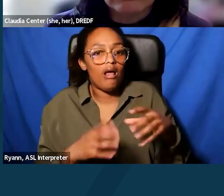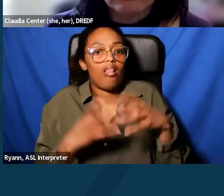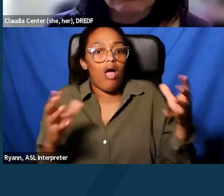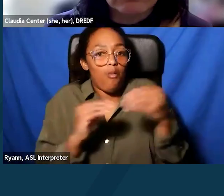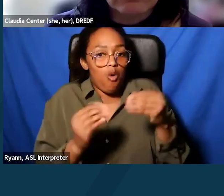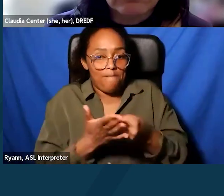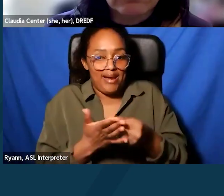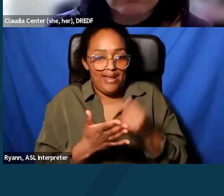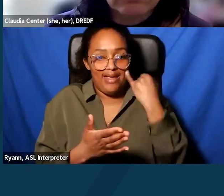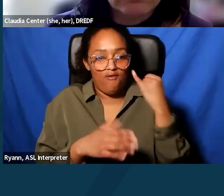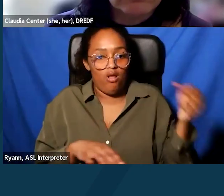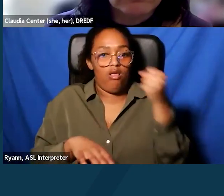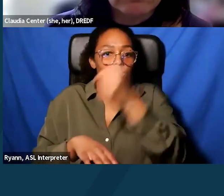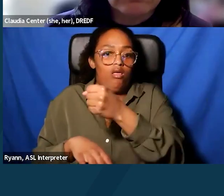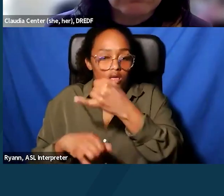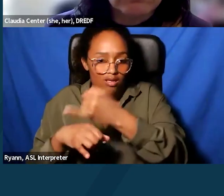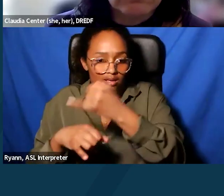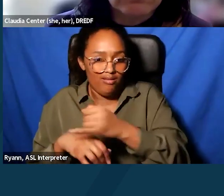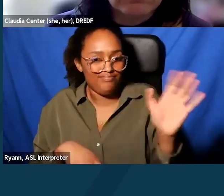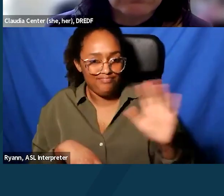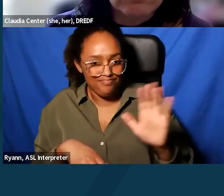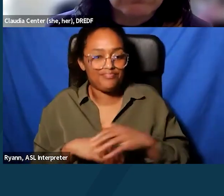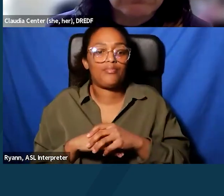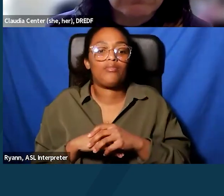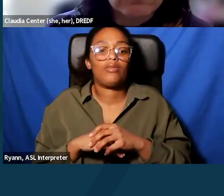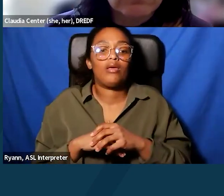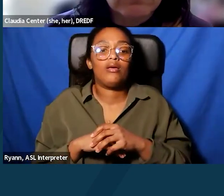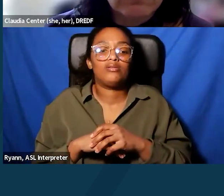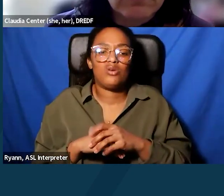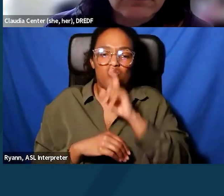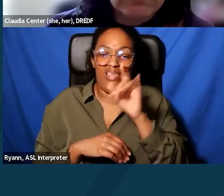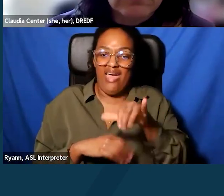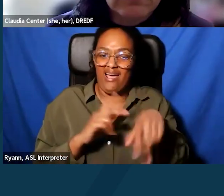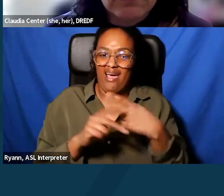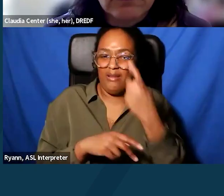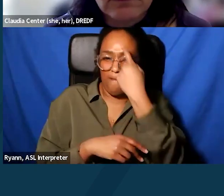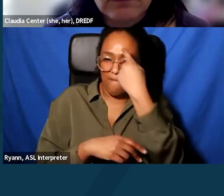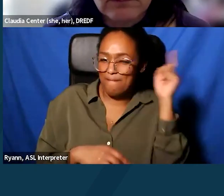So, the institution ‑‑ the so‑called institutional bias in Medicaid ‑‑ and thank you,